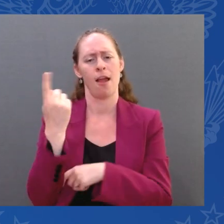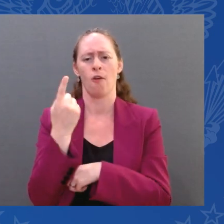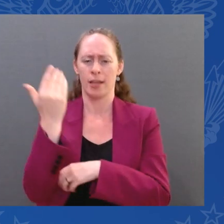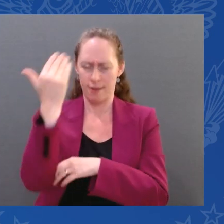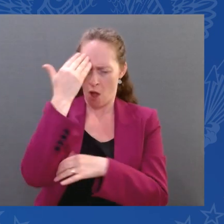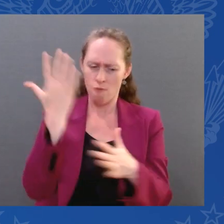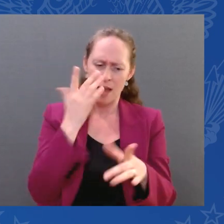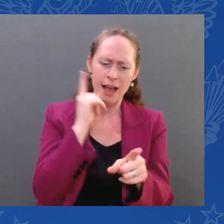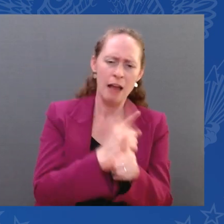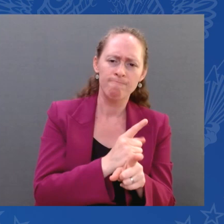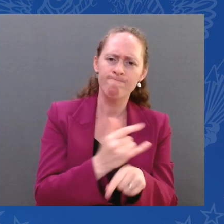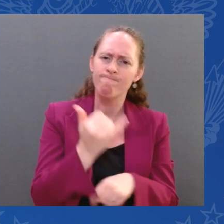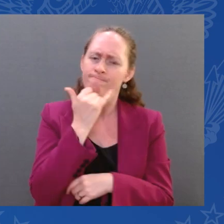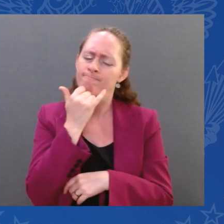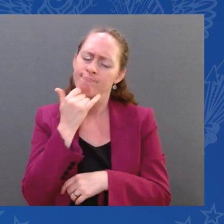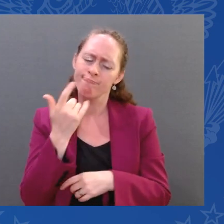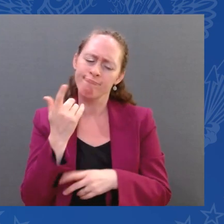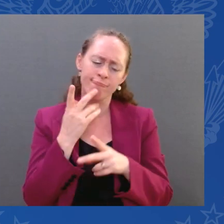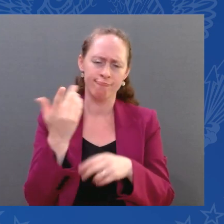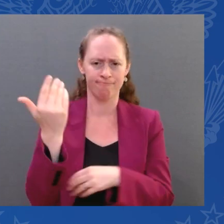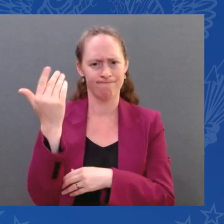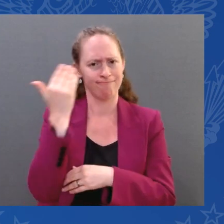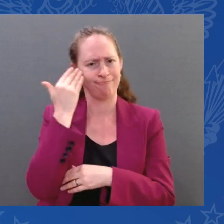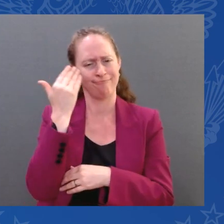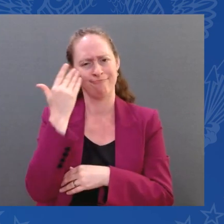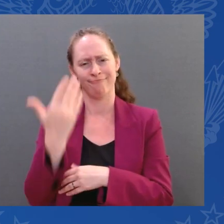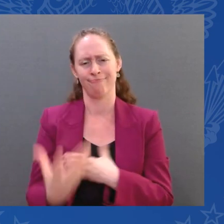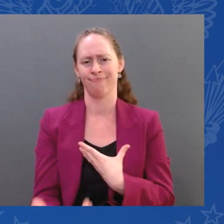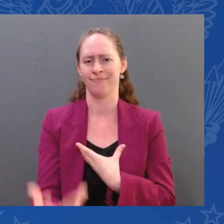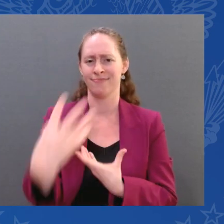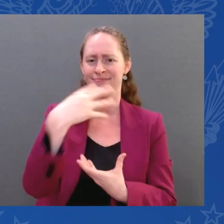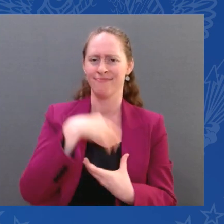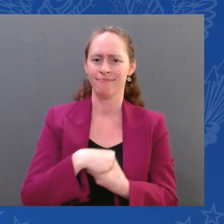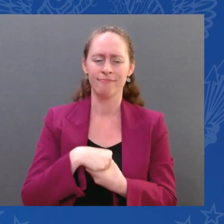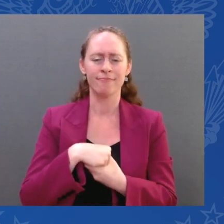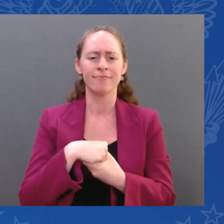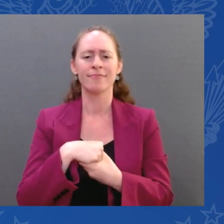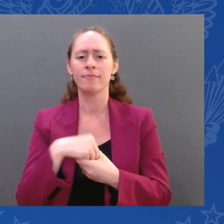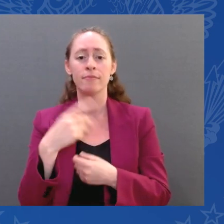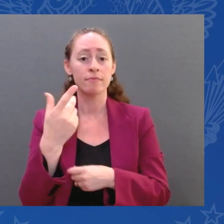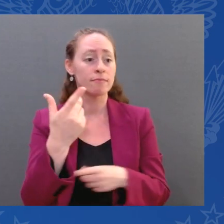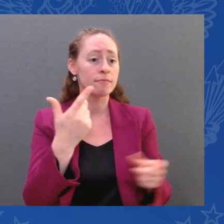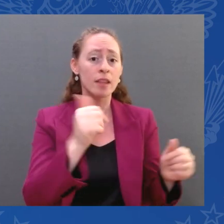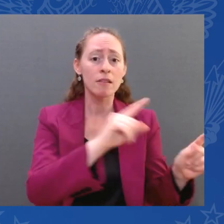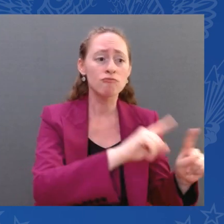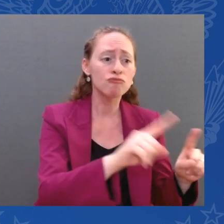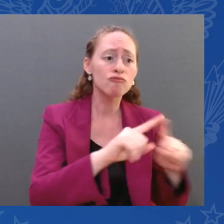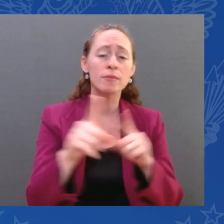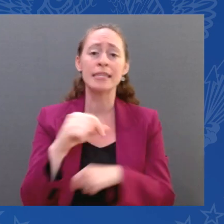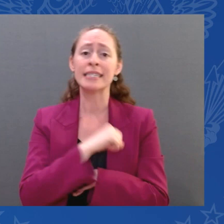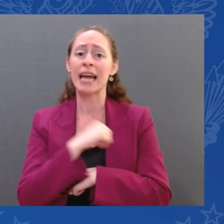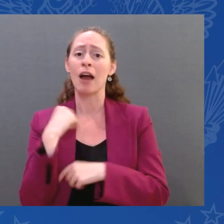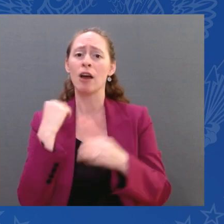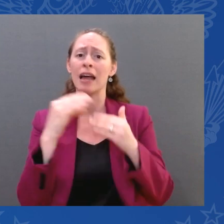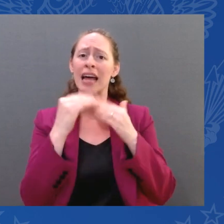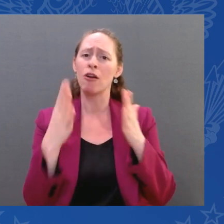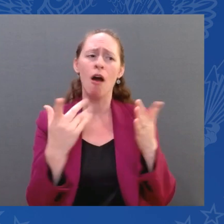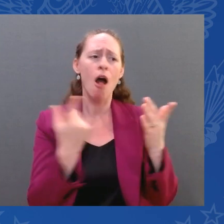with unmatched humility and grace. I've traveled the country and the world with him, including Father Alex's homeland in Greece,